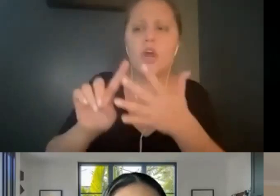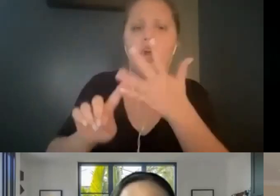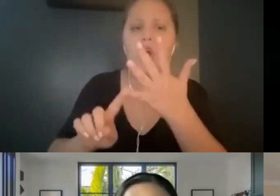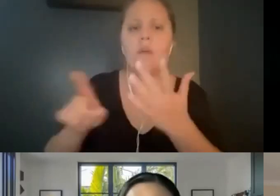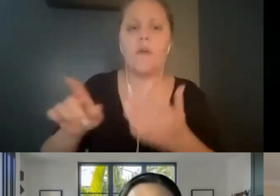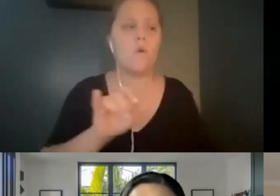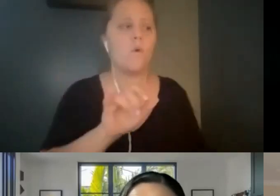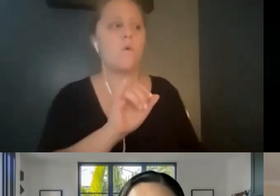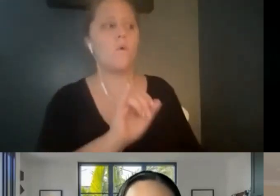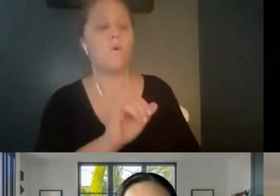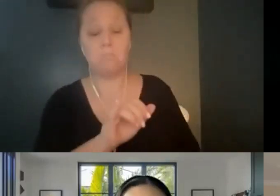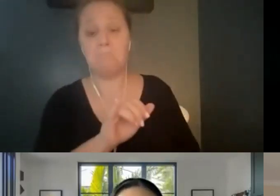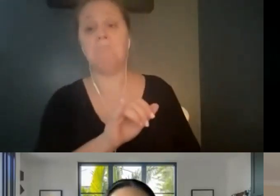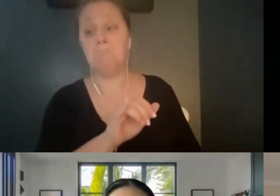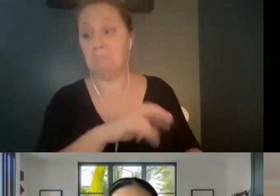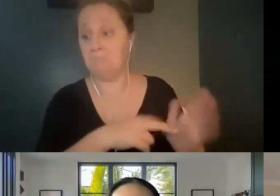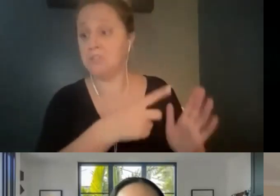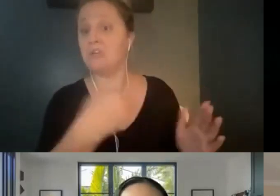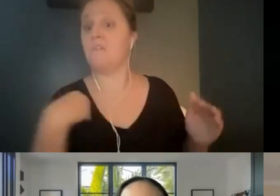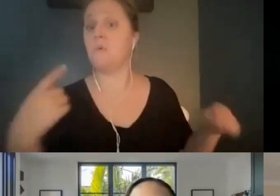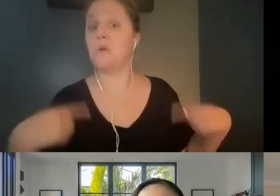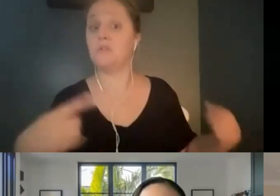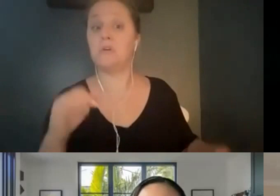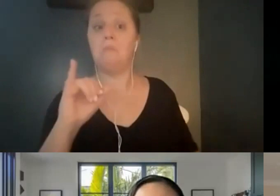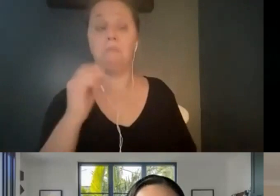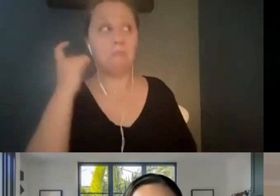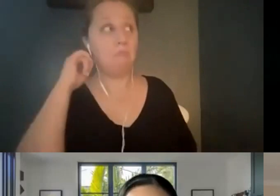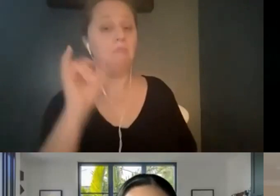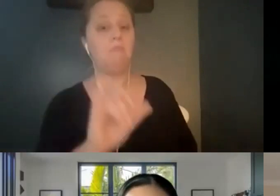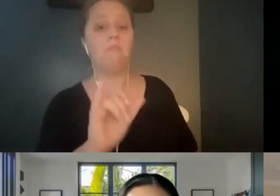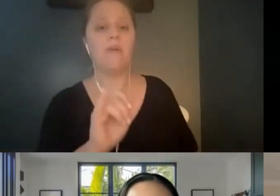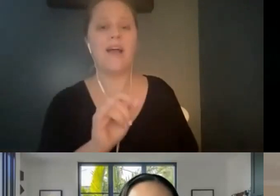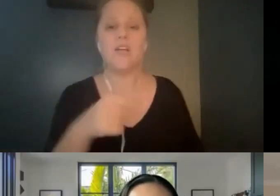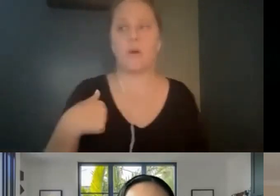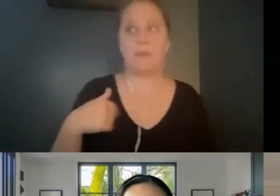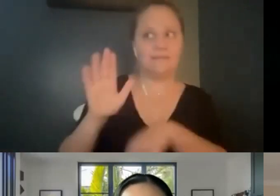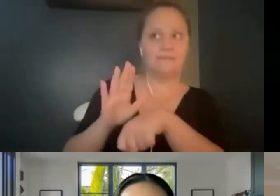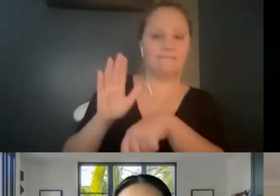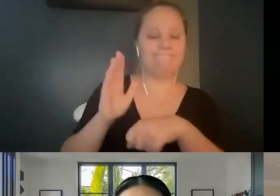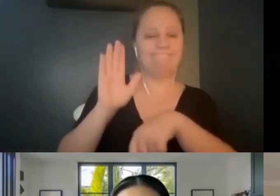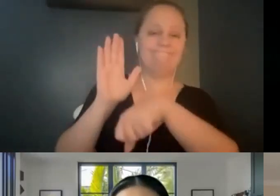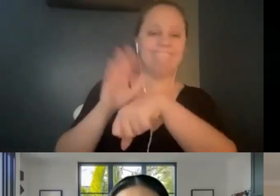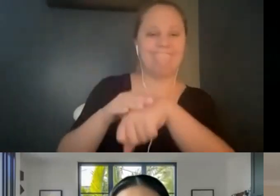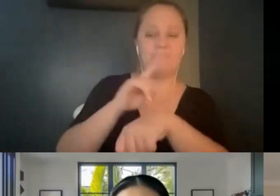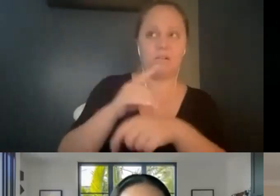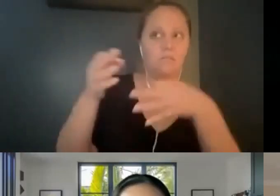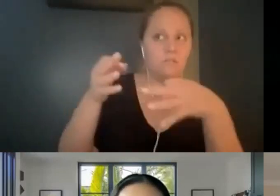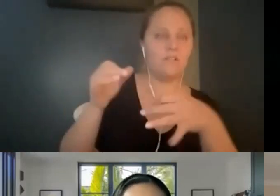like, oh, you know "she's got a wheelchair" and, you know, kind of preps them for the fact that, you know, gives them a heads up and I don't think I've ever